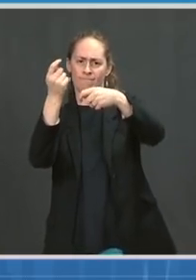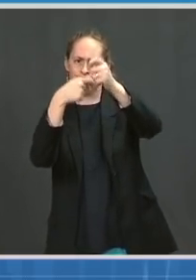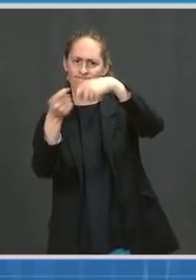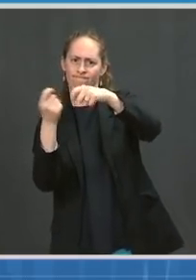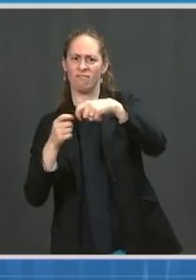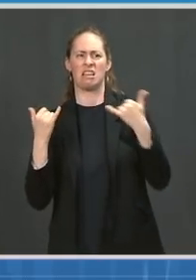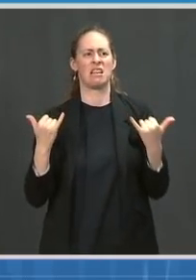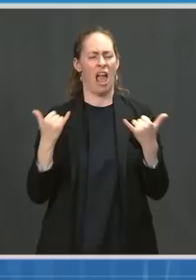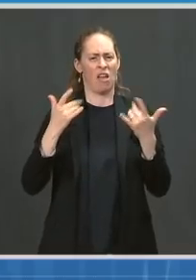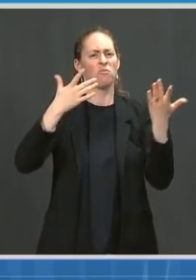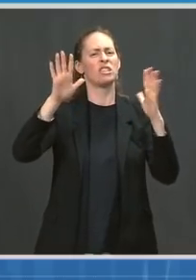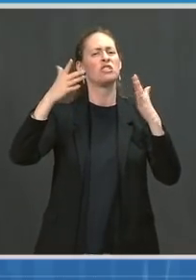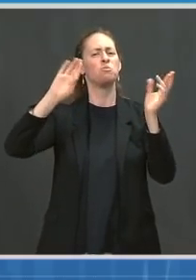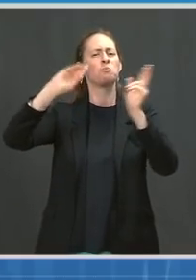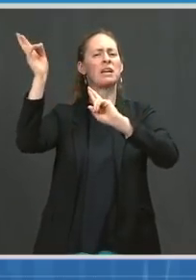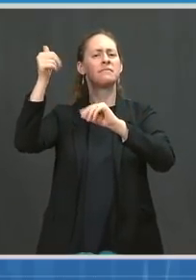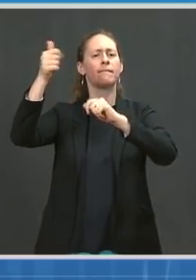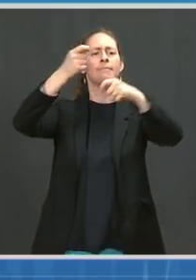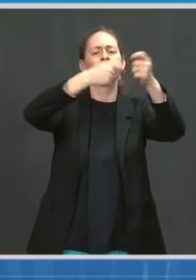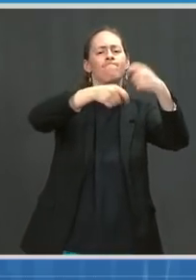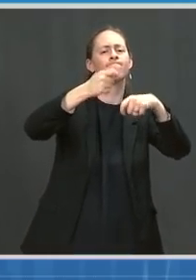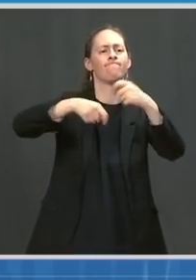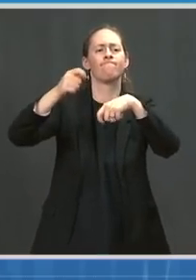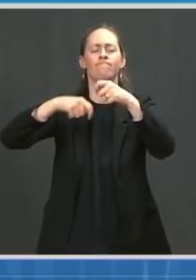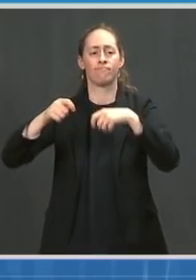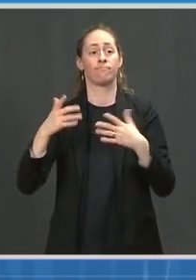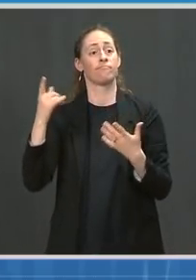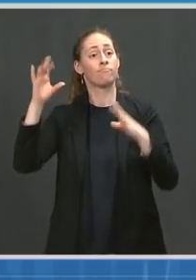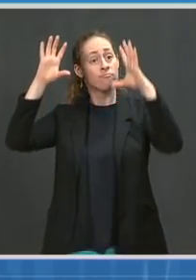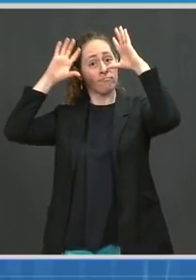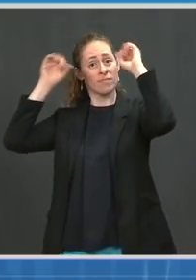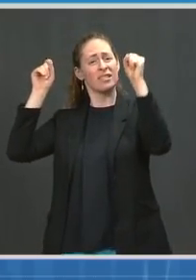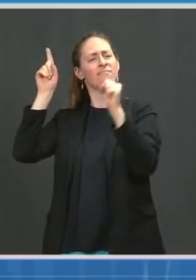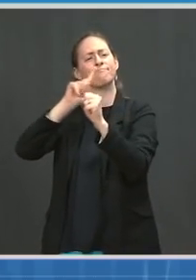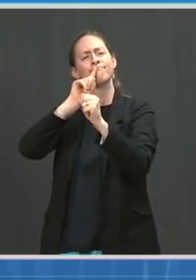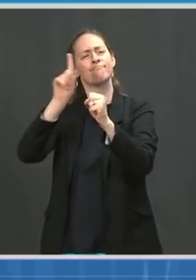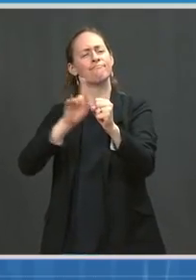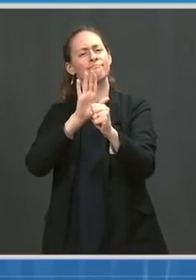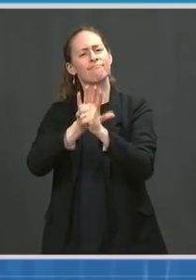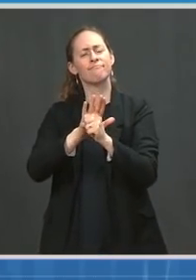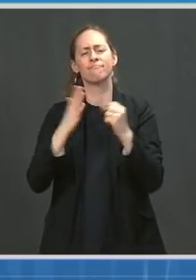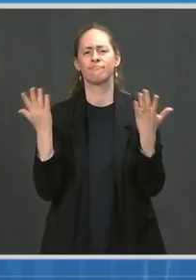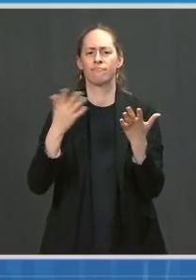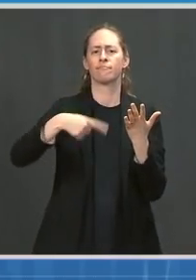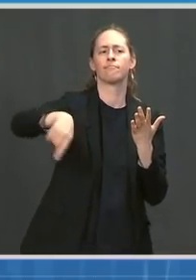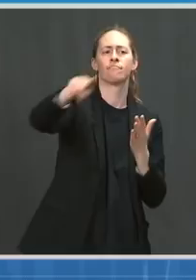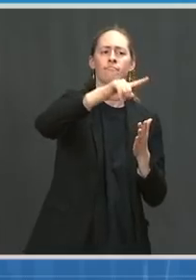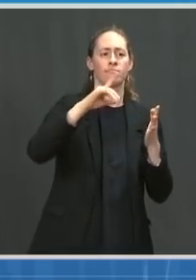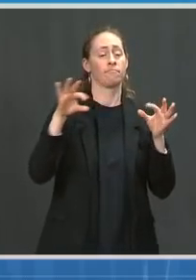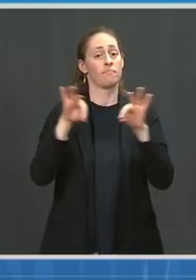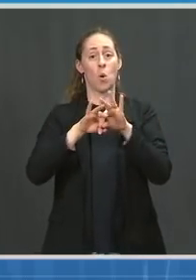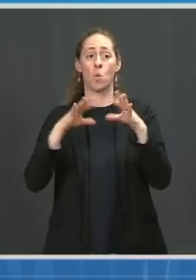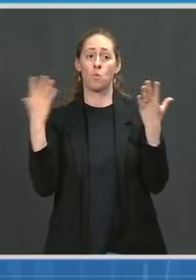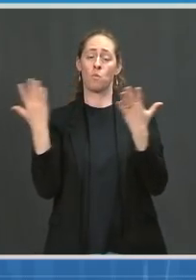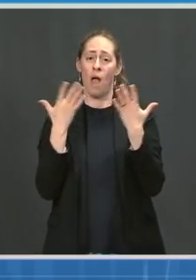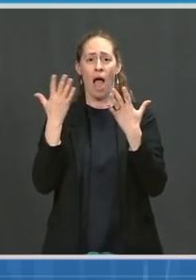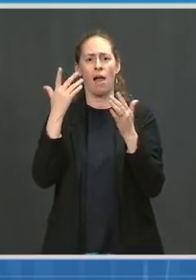The President has committed to the American people that his administration will always lead with science, tell the truth,